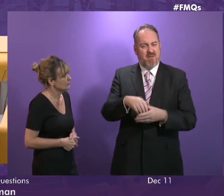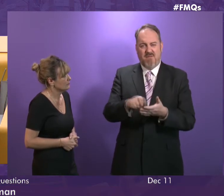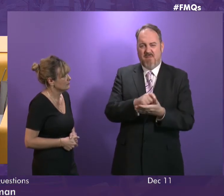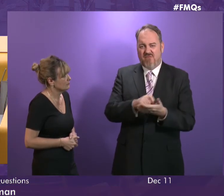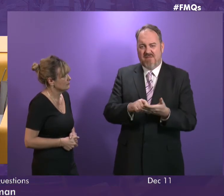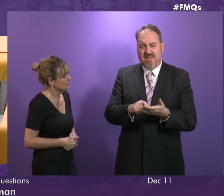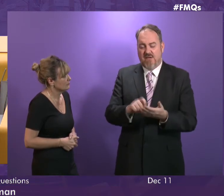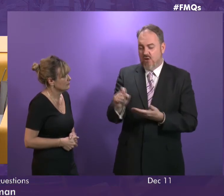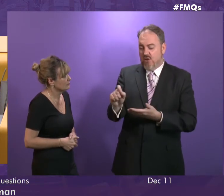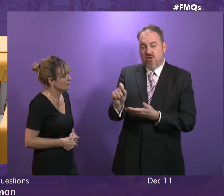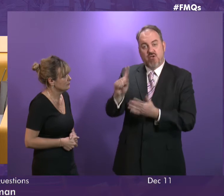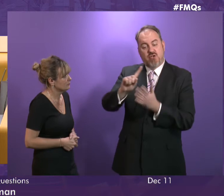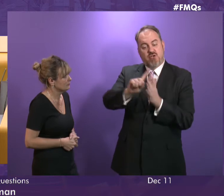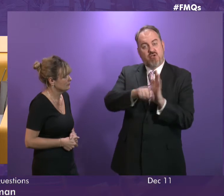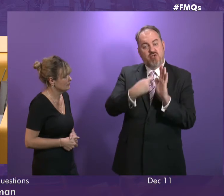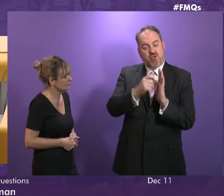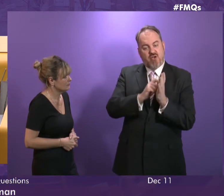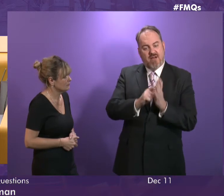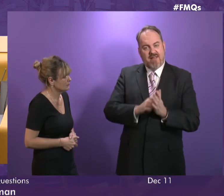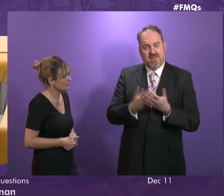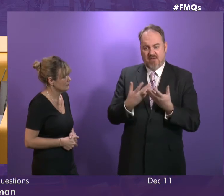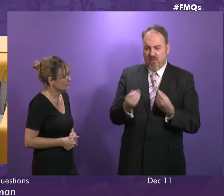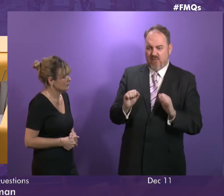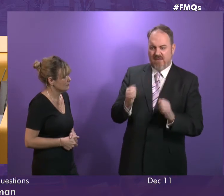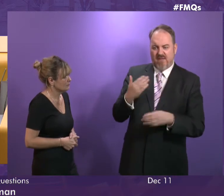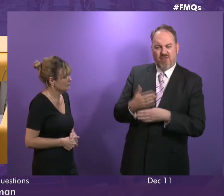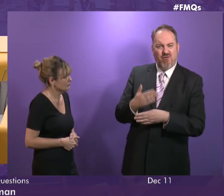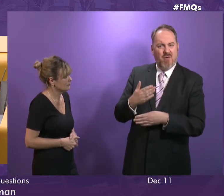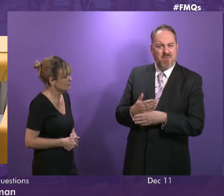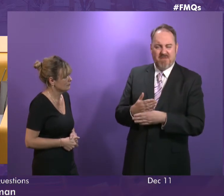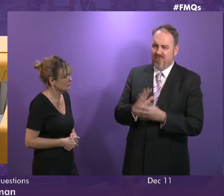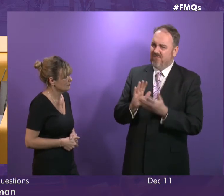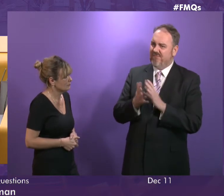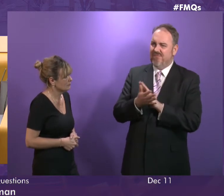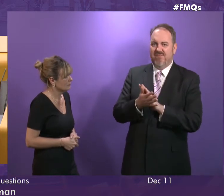losing their jobs undermines the vital role that the media play in holding power to account?